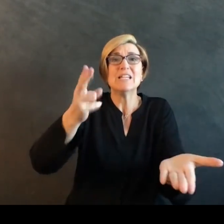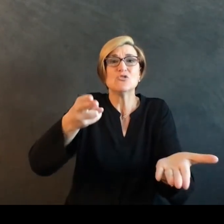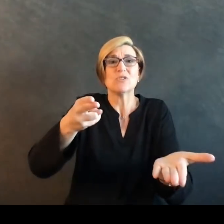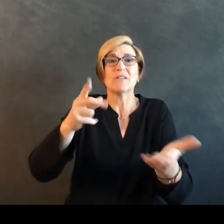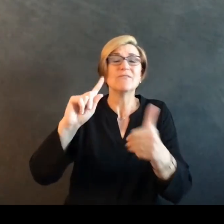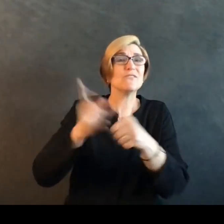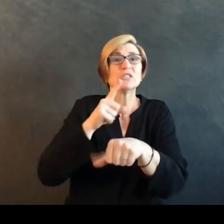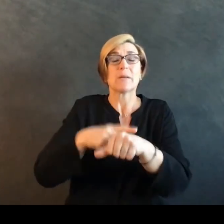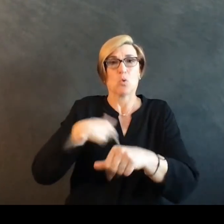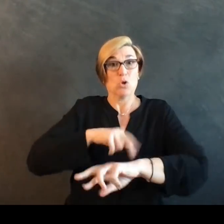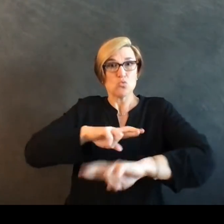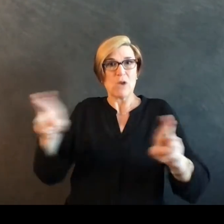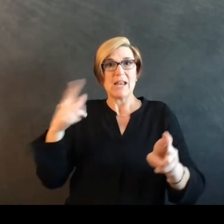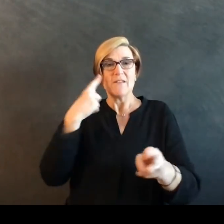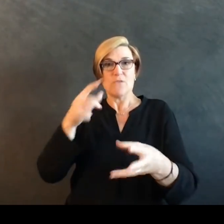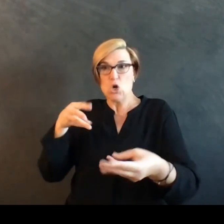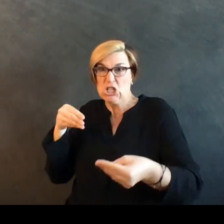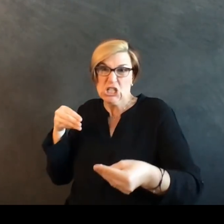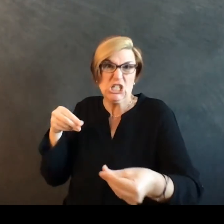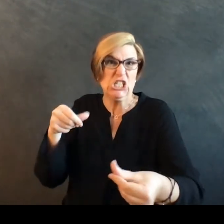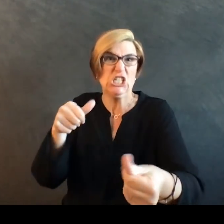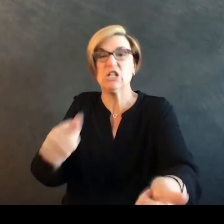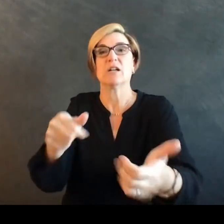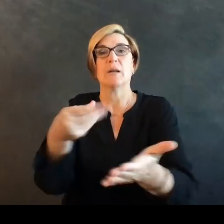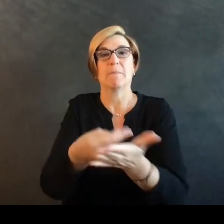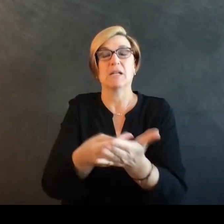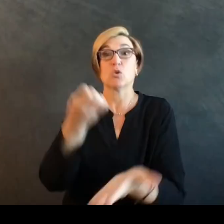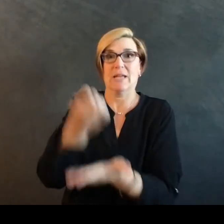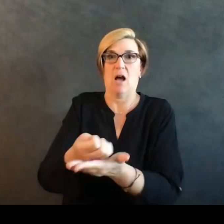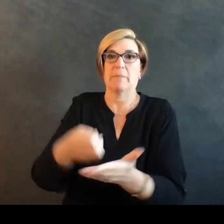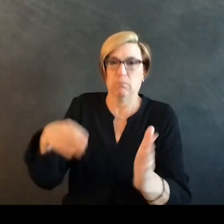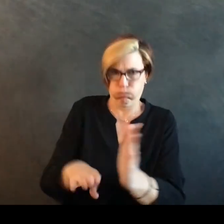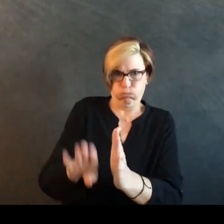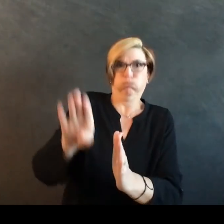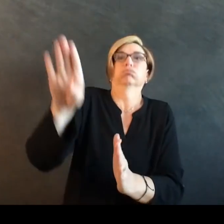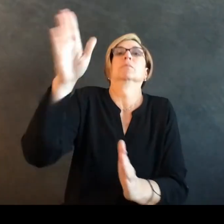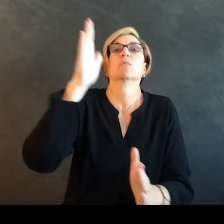American workers in American business in addition to the jobless numbers we saw